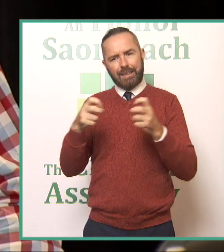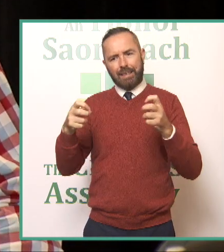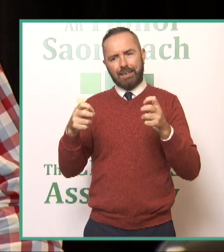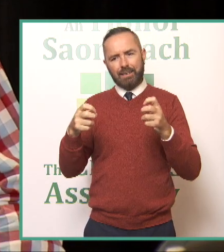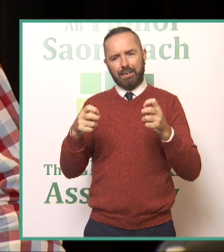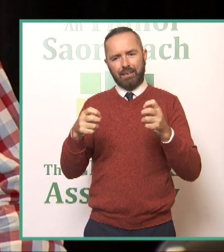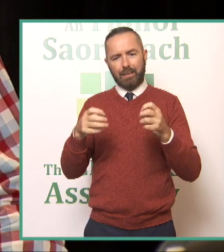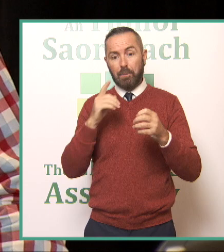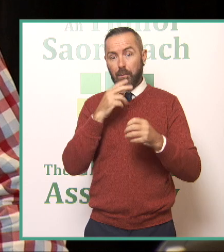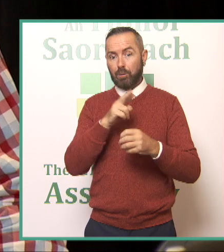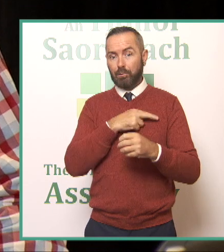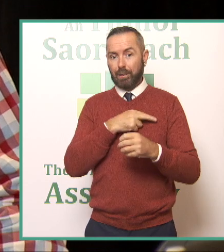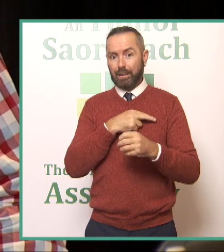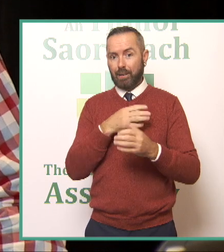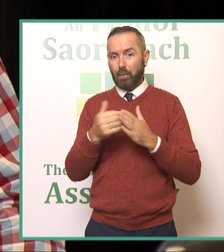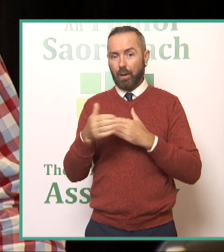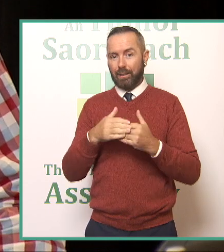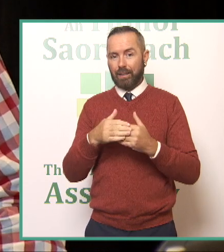But it turned out that it was the remains of a deer.